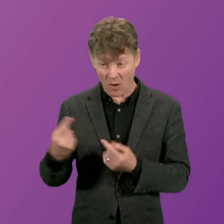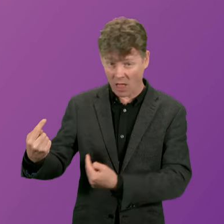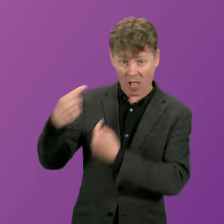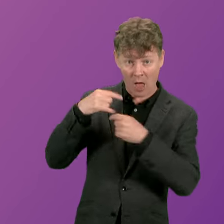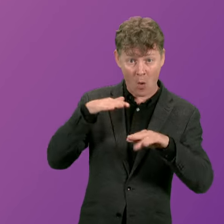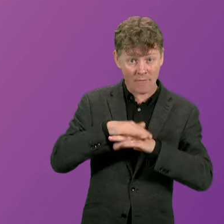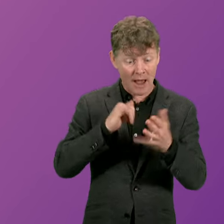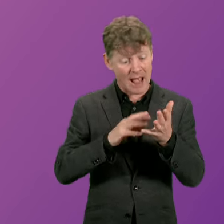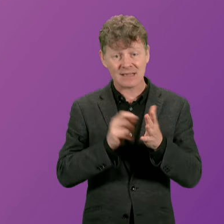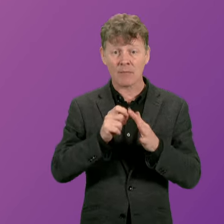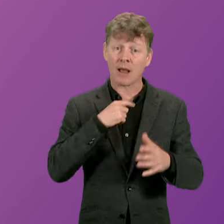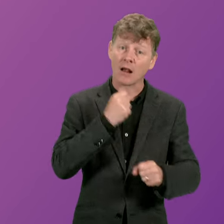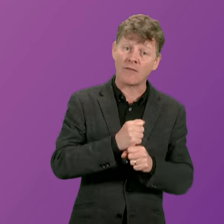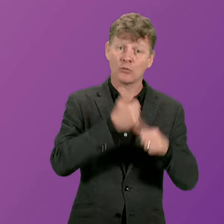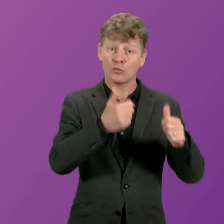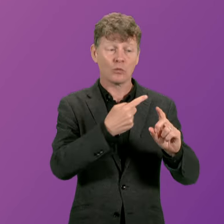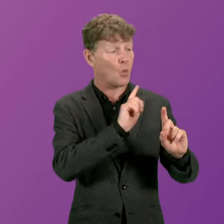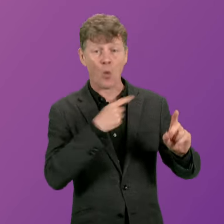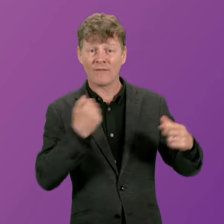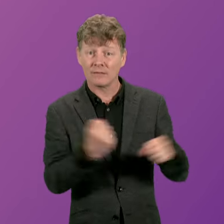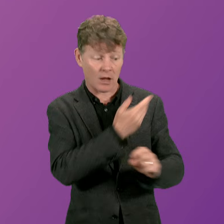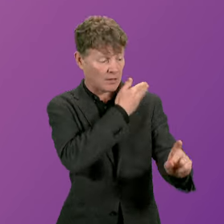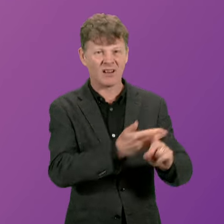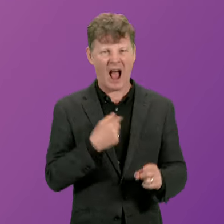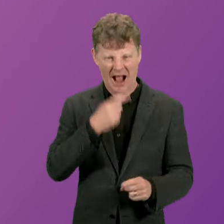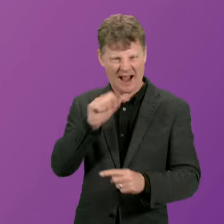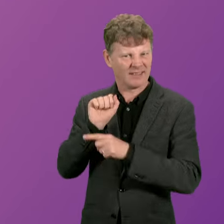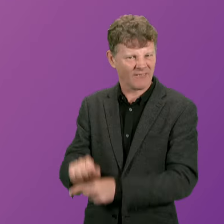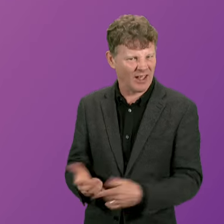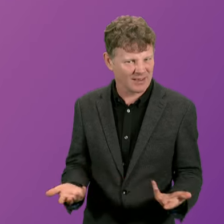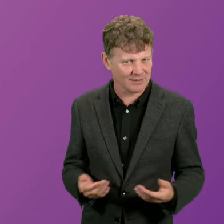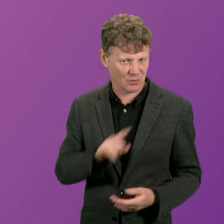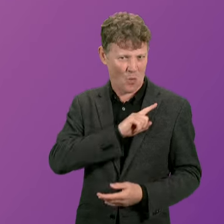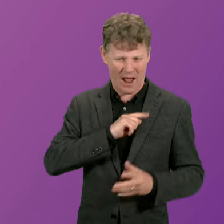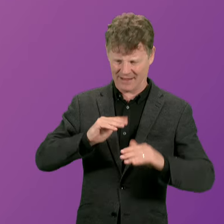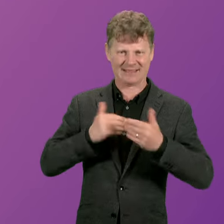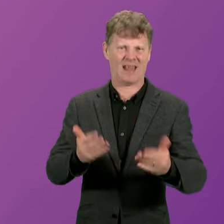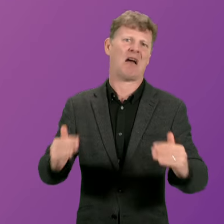SNP Government, I will defend it, because it is delivering a higher quality of life